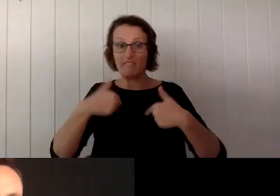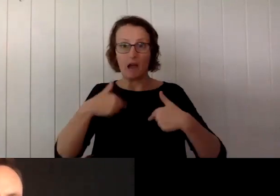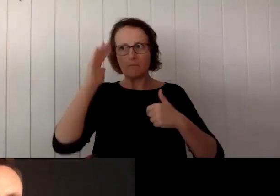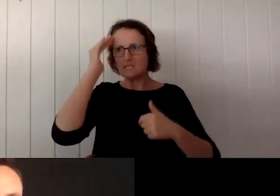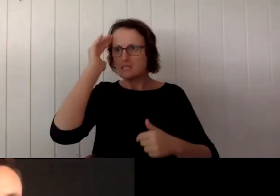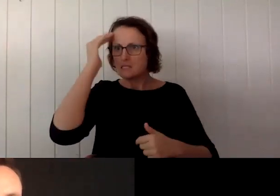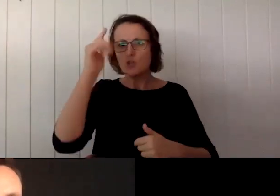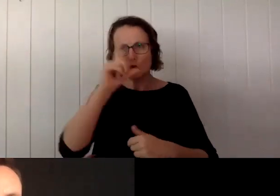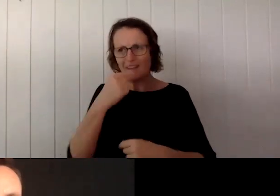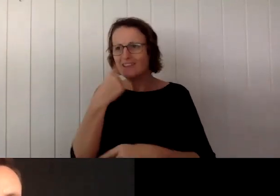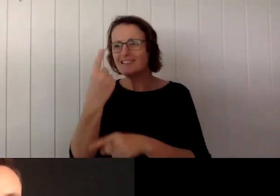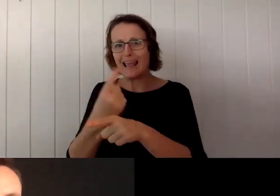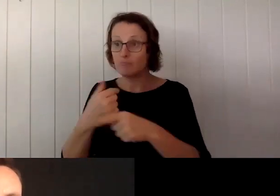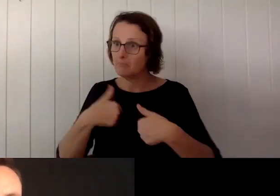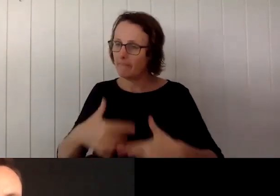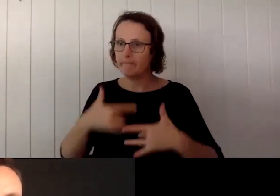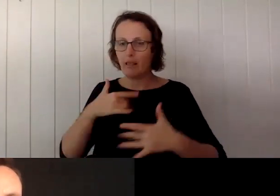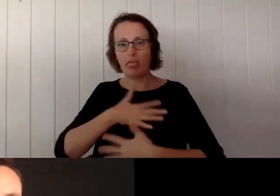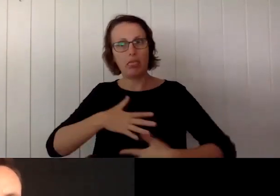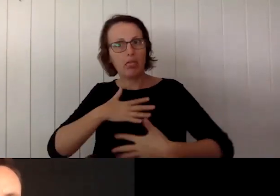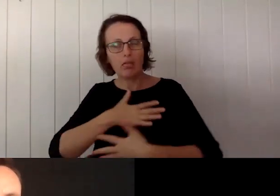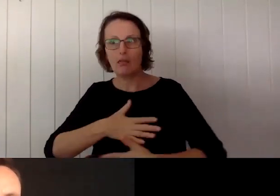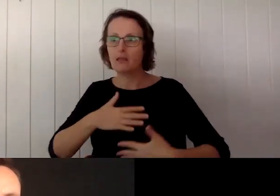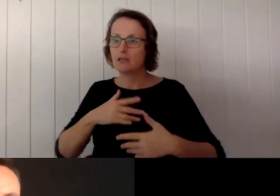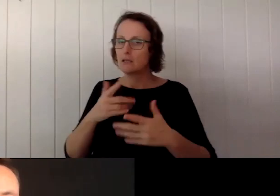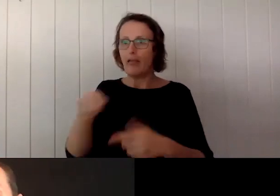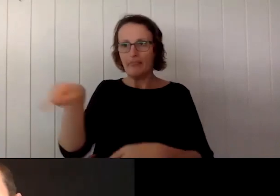bit, feel free to share that with your people in a really, I think,